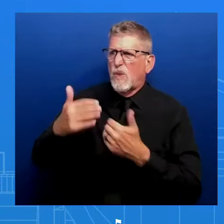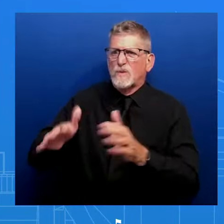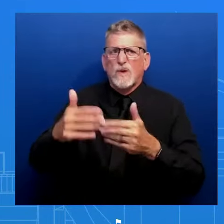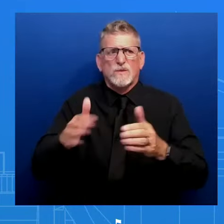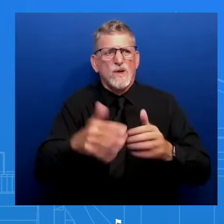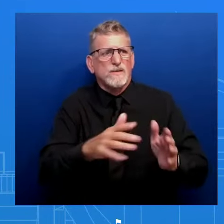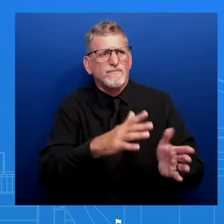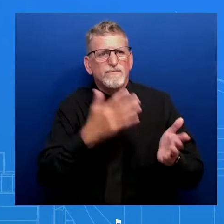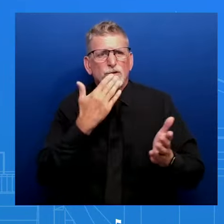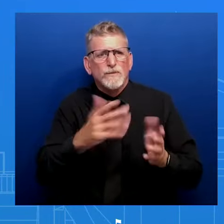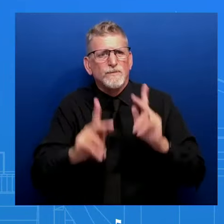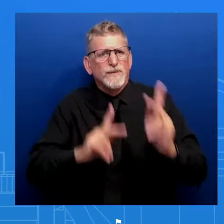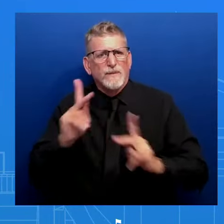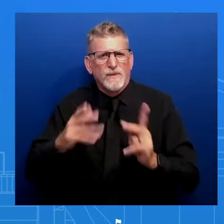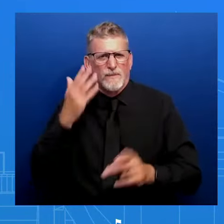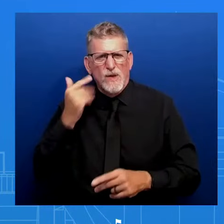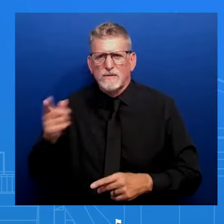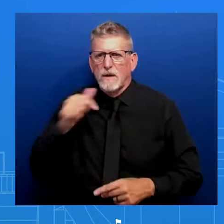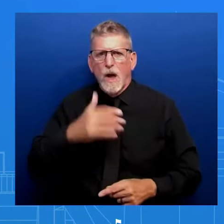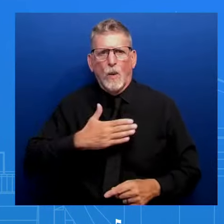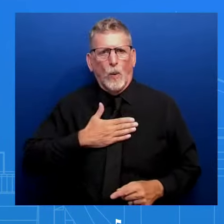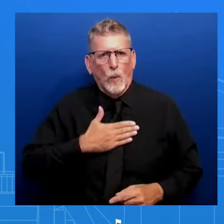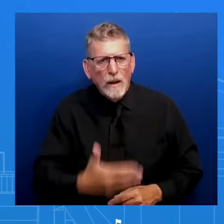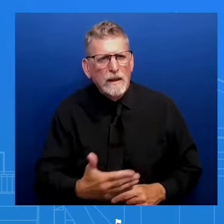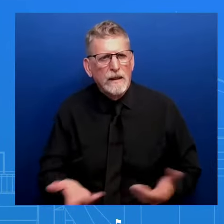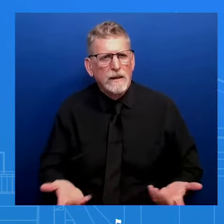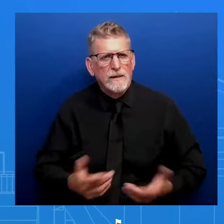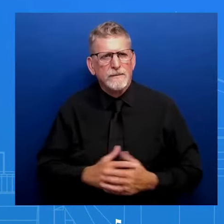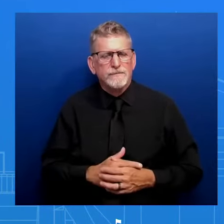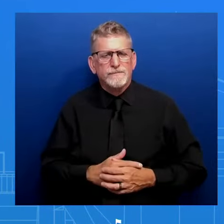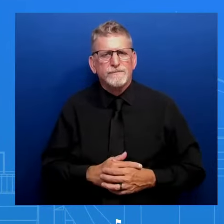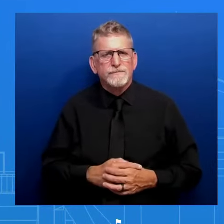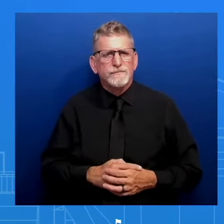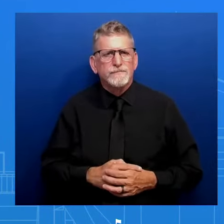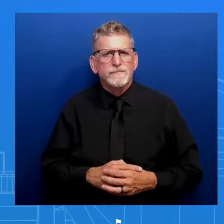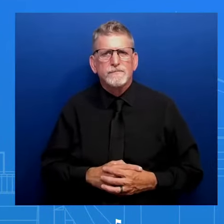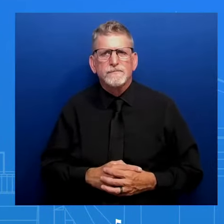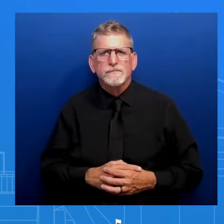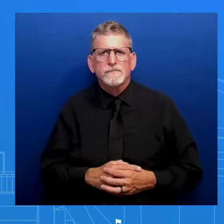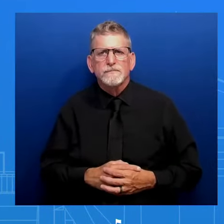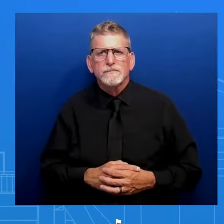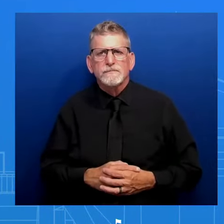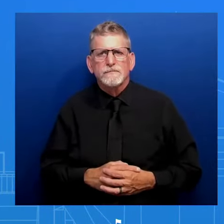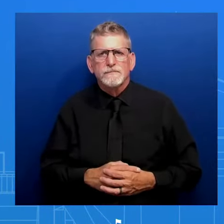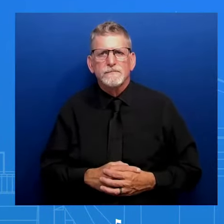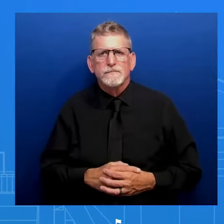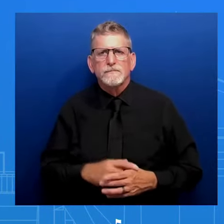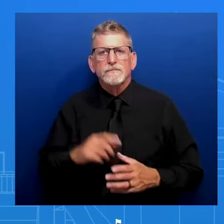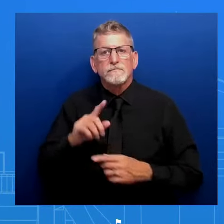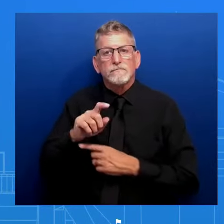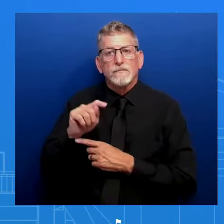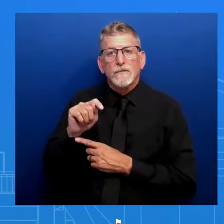The Press: Sure. But one of Tuberville's contentions is that taxpayer dollars should not be funding travel-related expenses for abortions for military members.